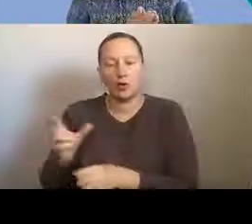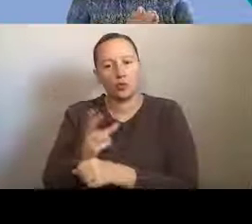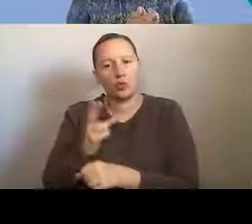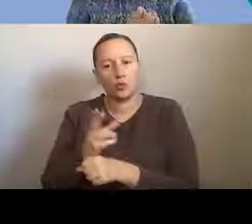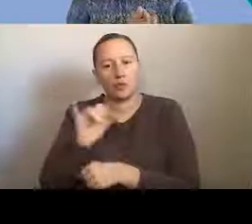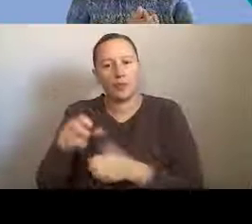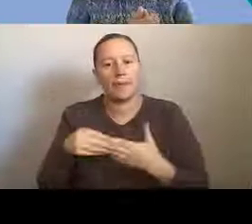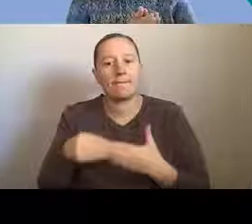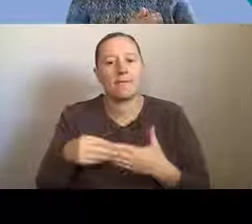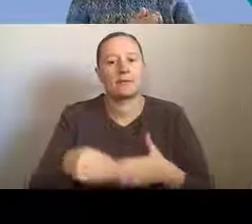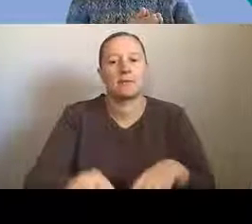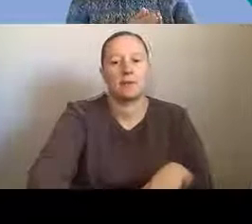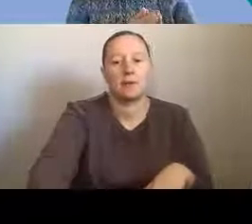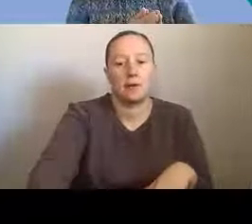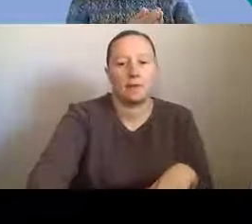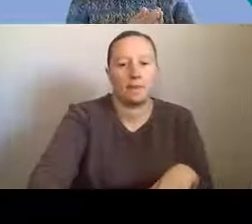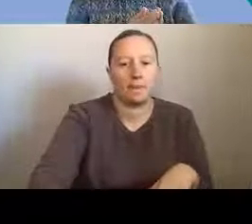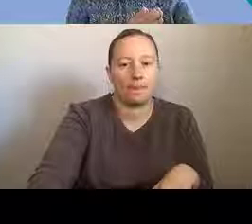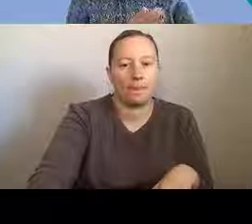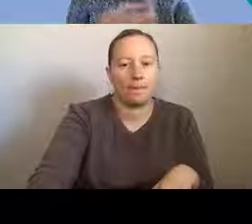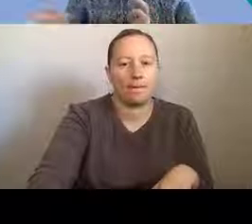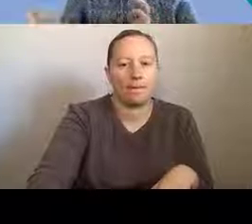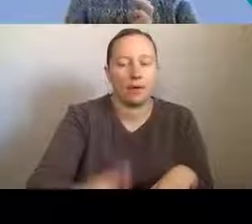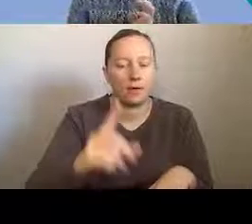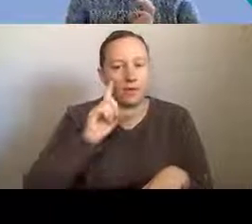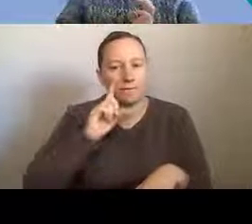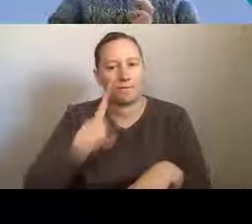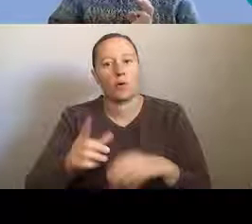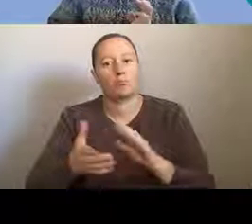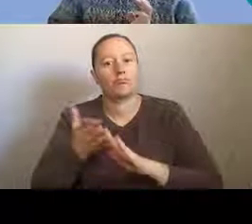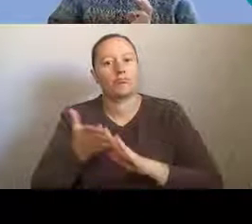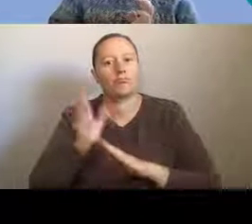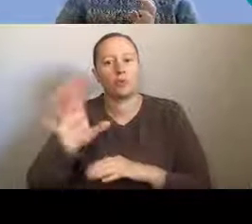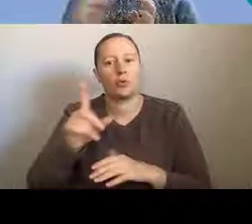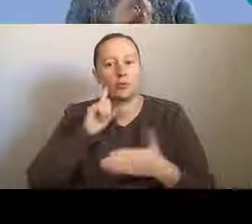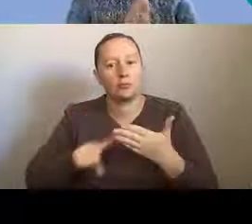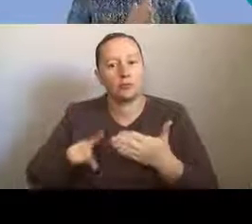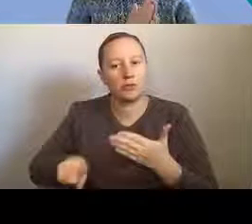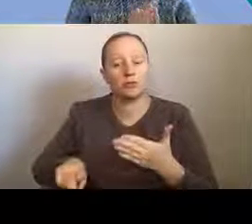to facilitate your research. But we also want to remind you